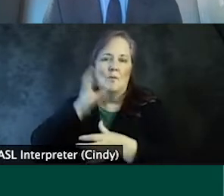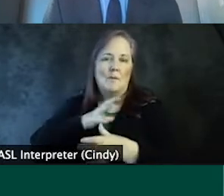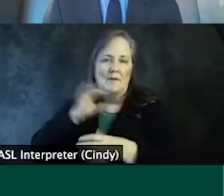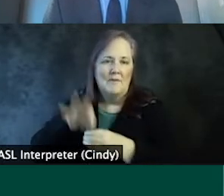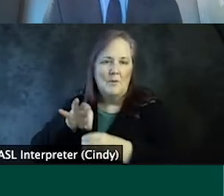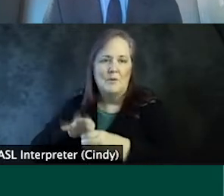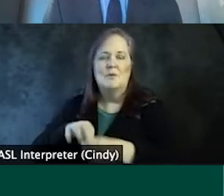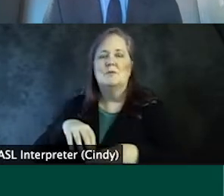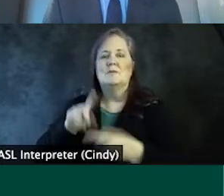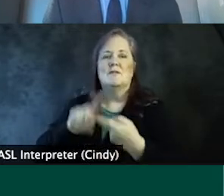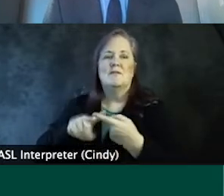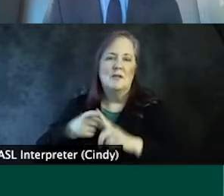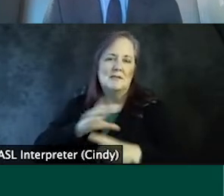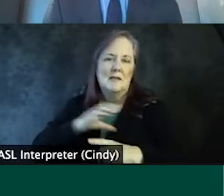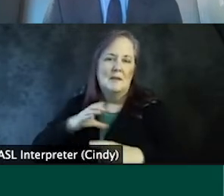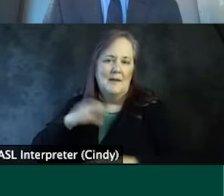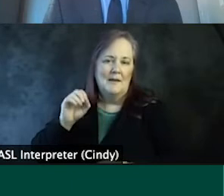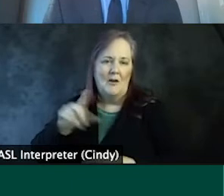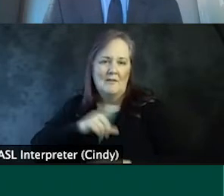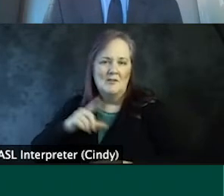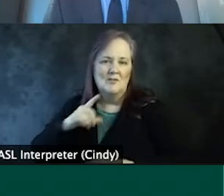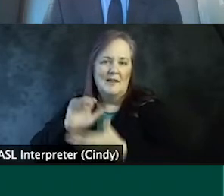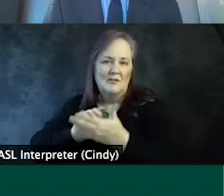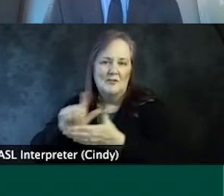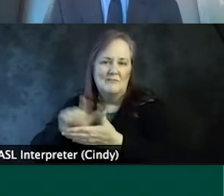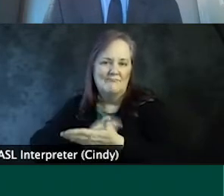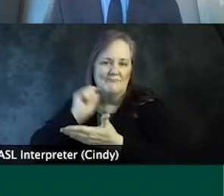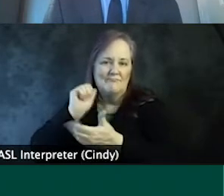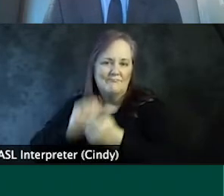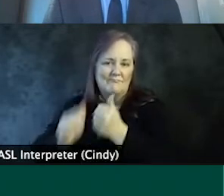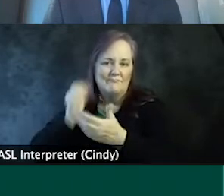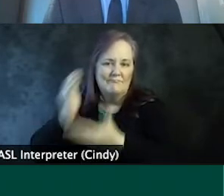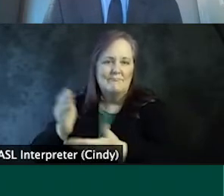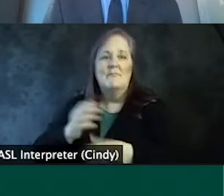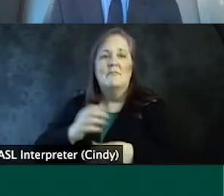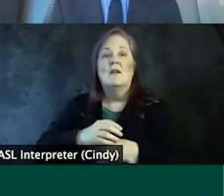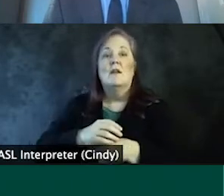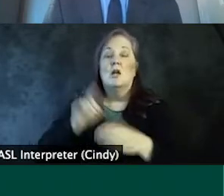There is one defined -- there's an existing definition in statute that was actually created by prior voter measures.